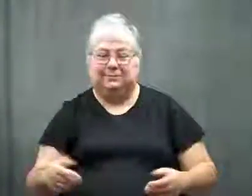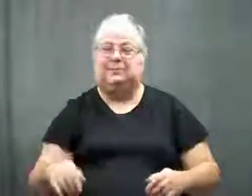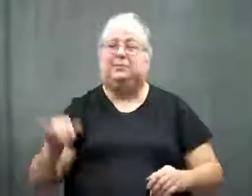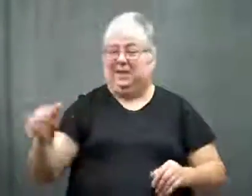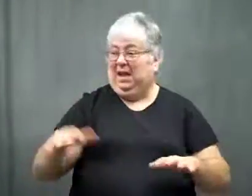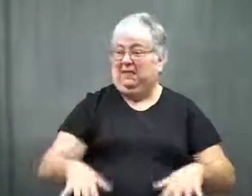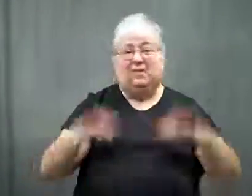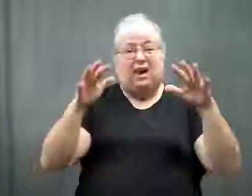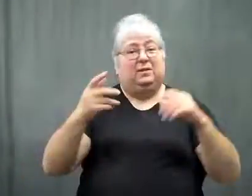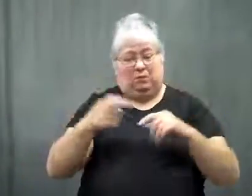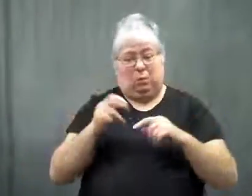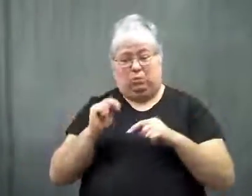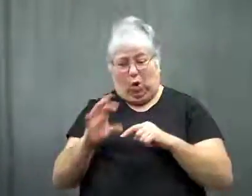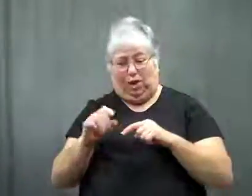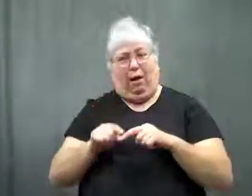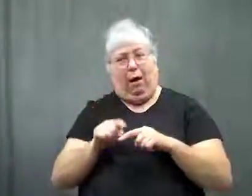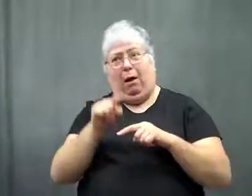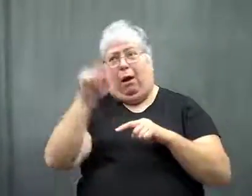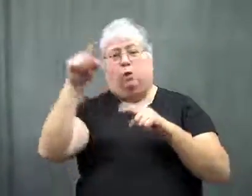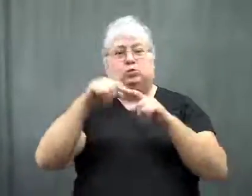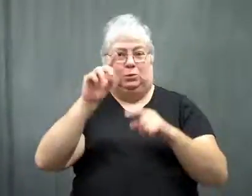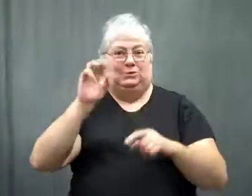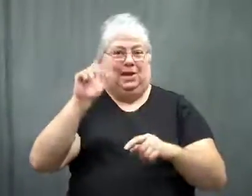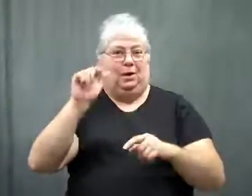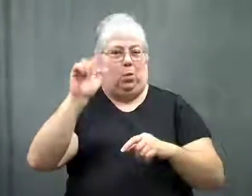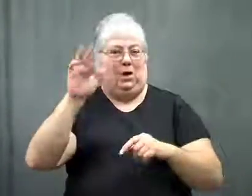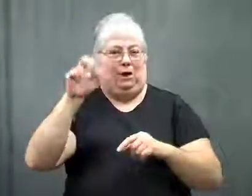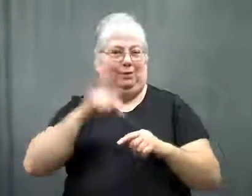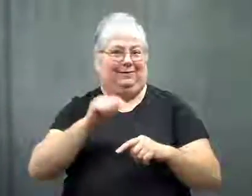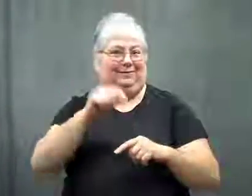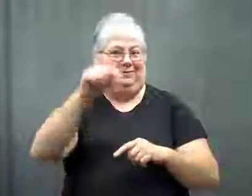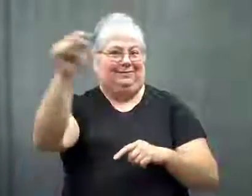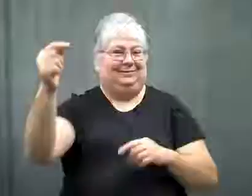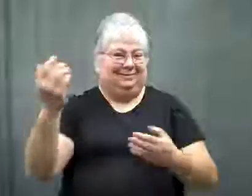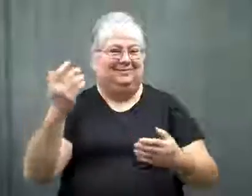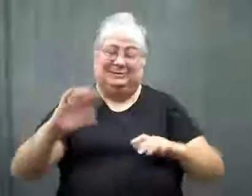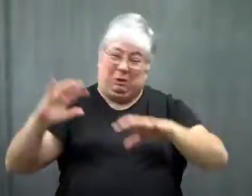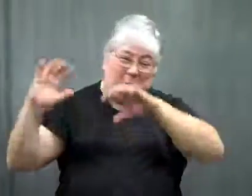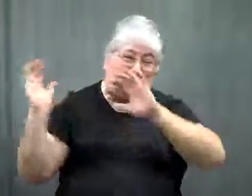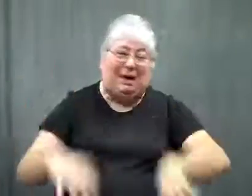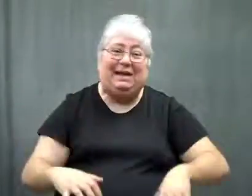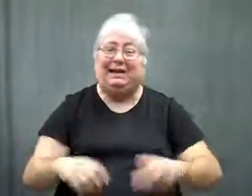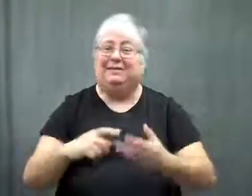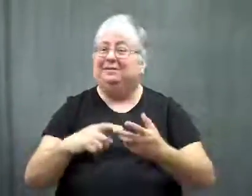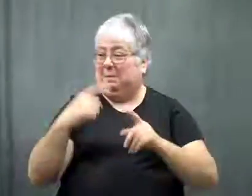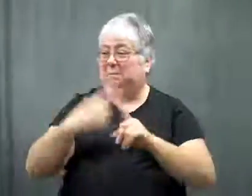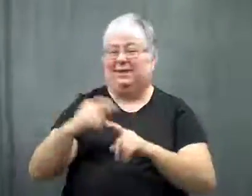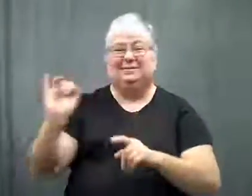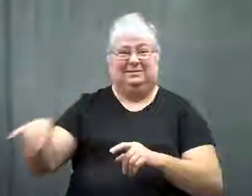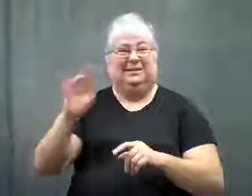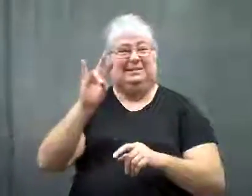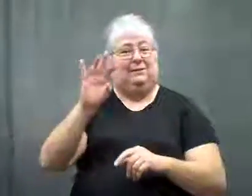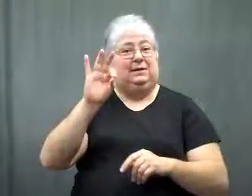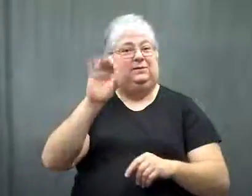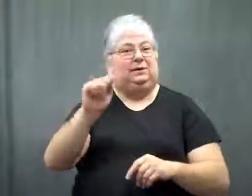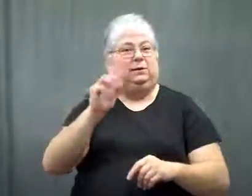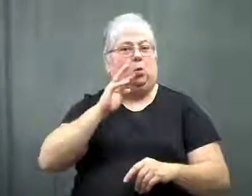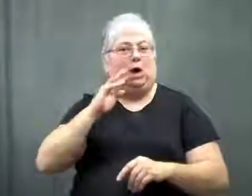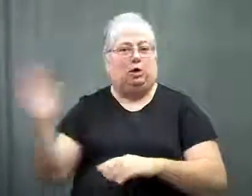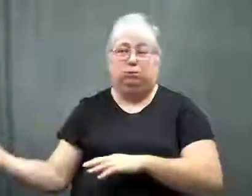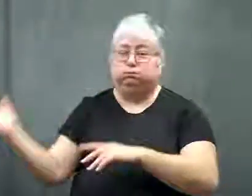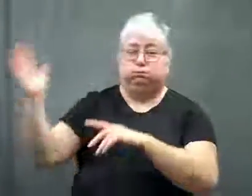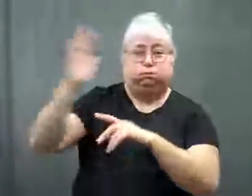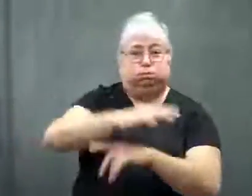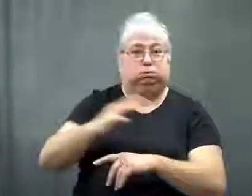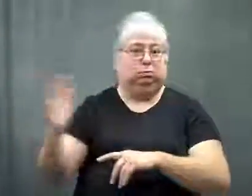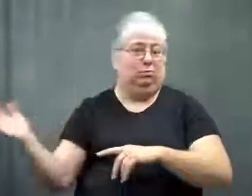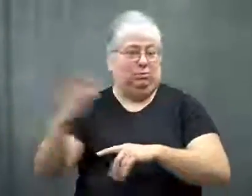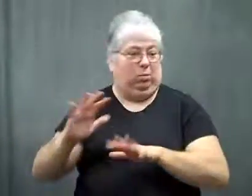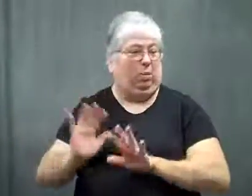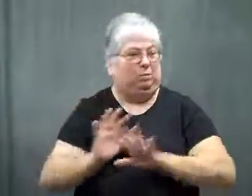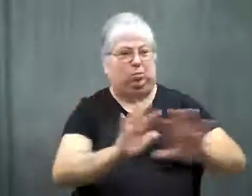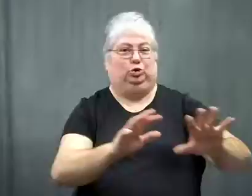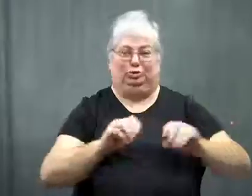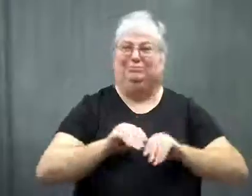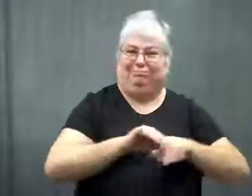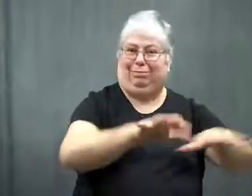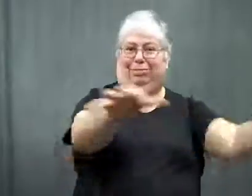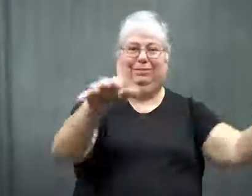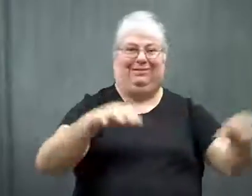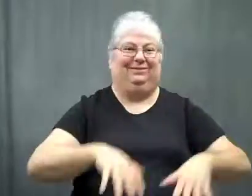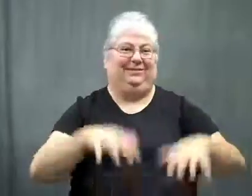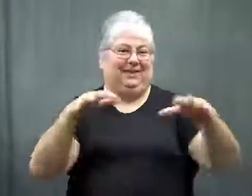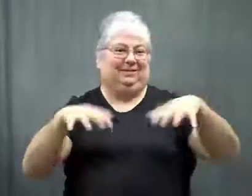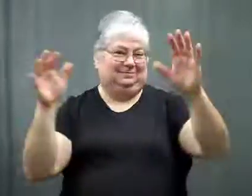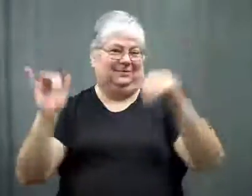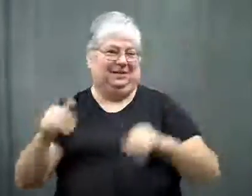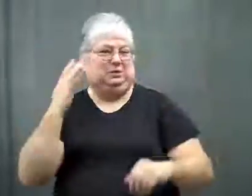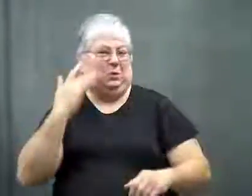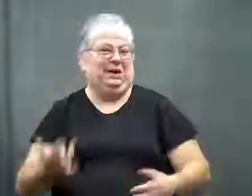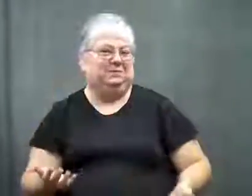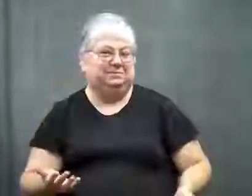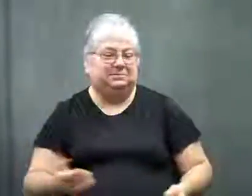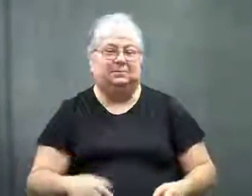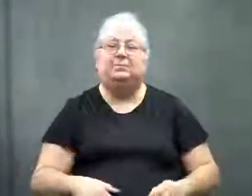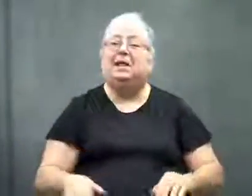Heavy rains and seven foot surges caused flooding from North Carolina to Delaware.